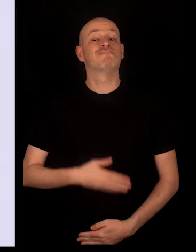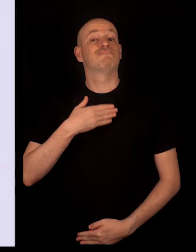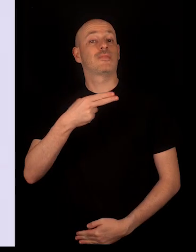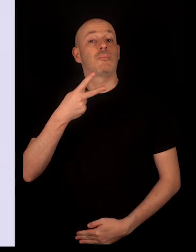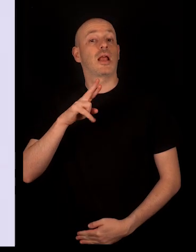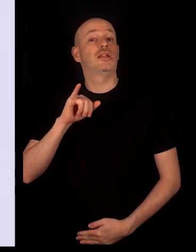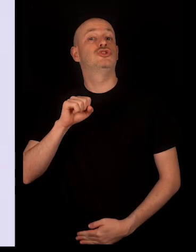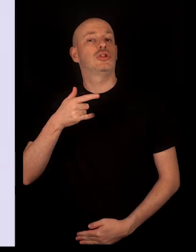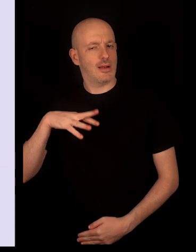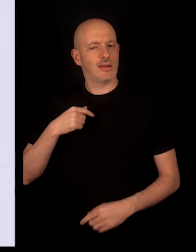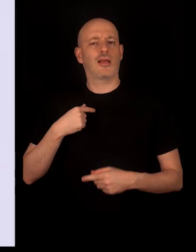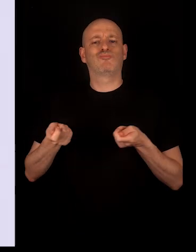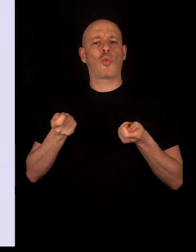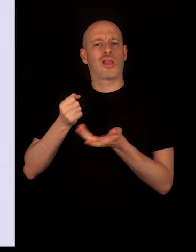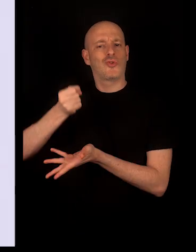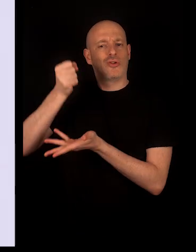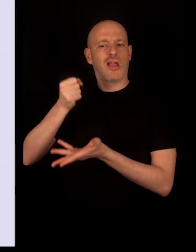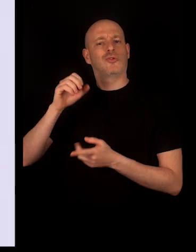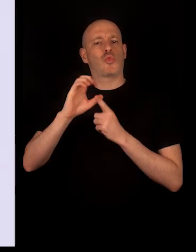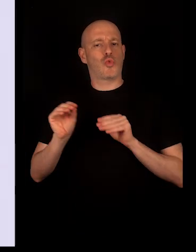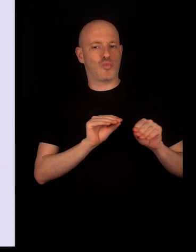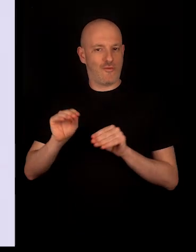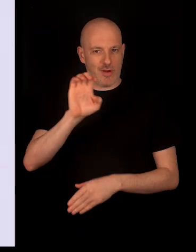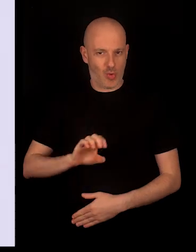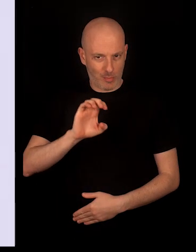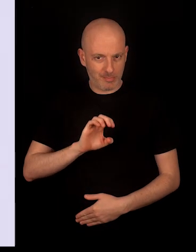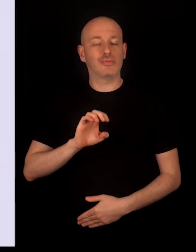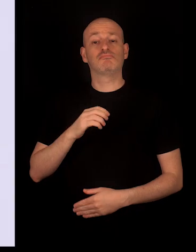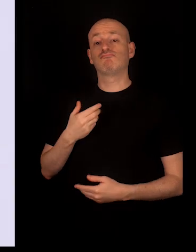My name is Kristina. I'm the grants coordinator here at Culture Moves Europe.